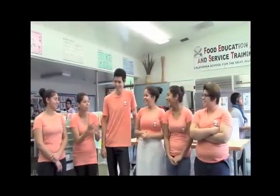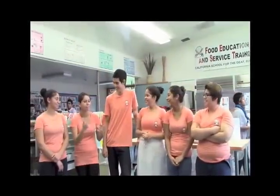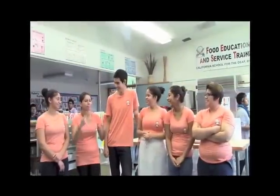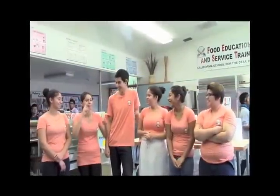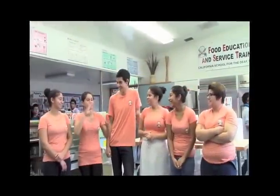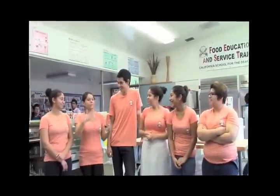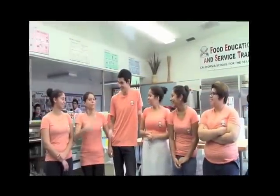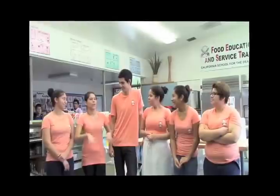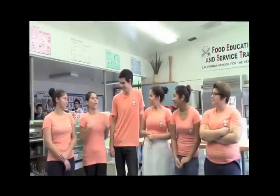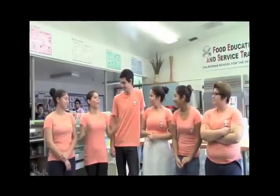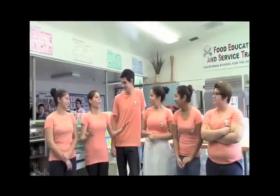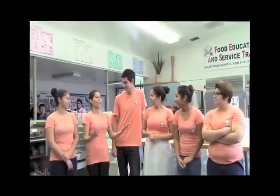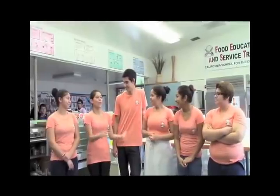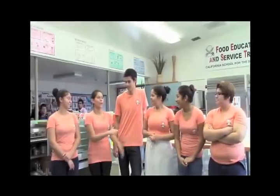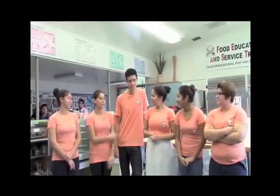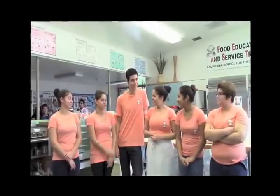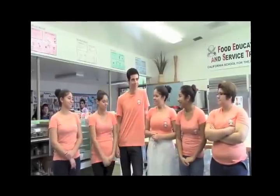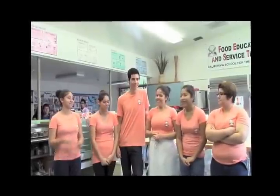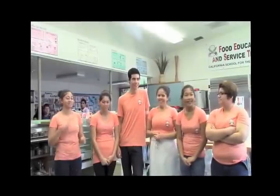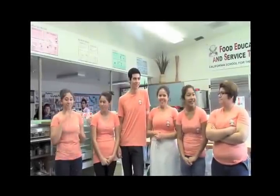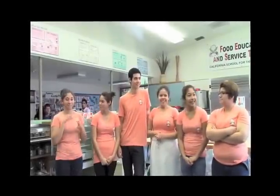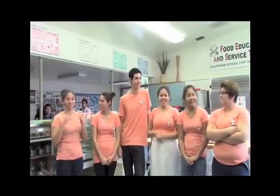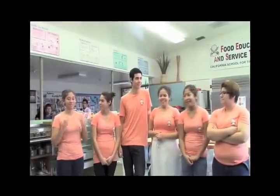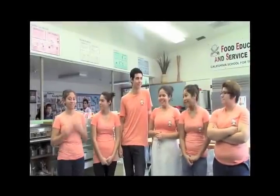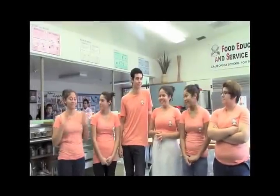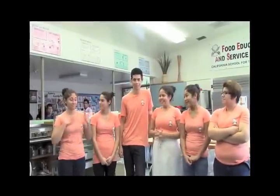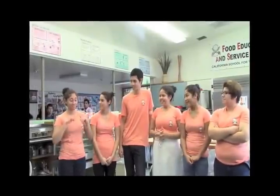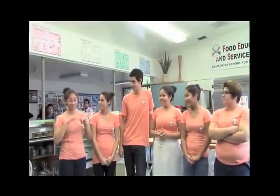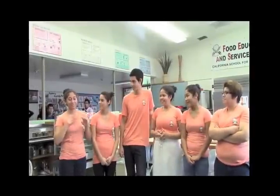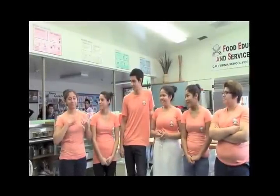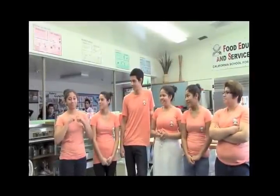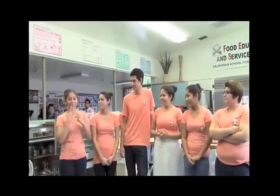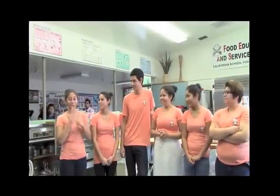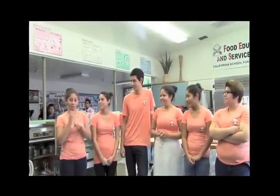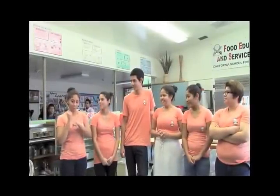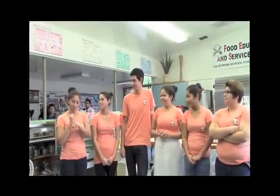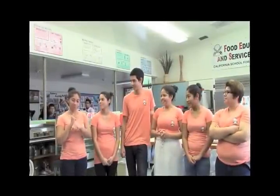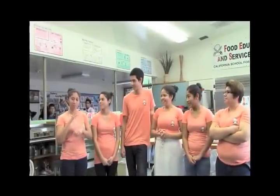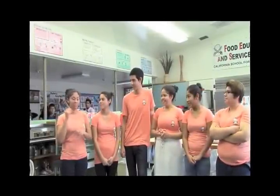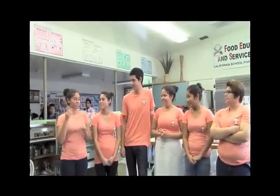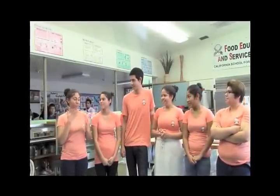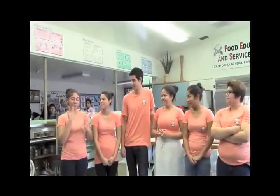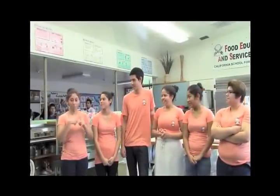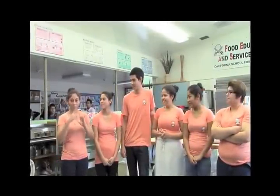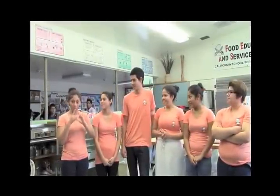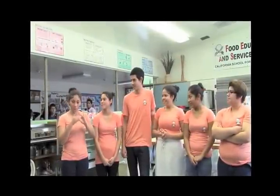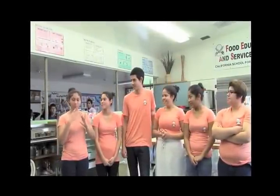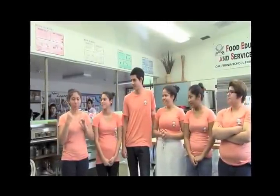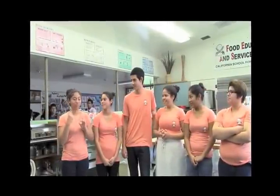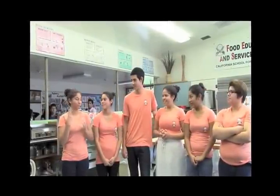Student #5: We worked hard... Student #6: I'm inpsired my team won, we were united...